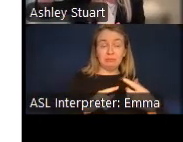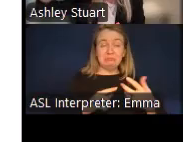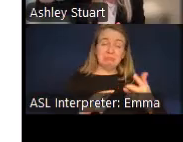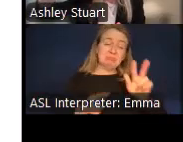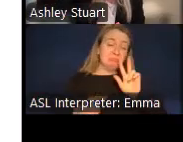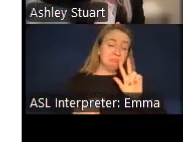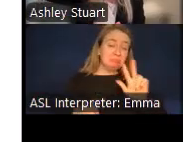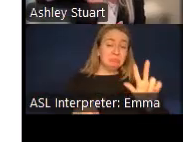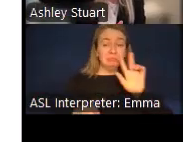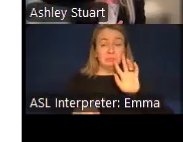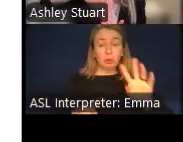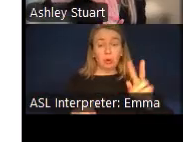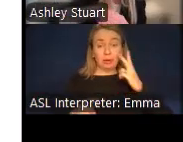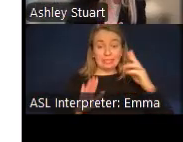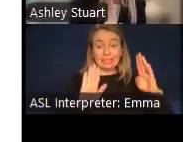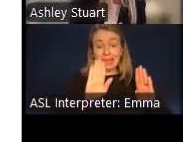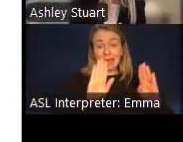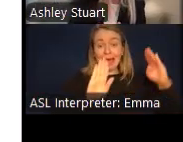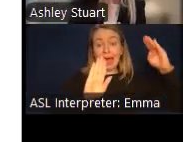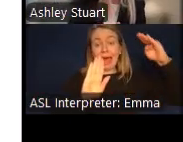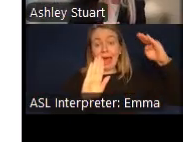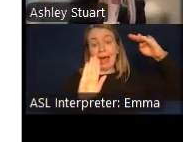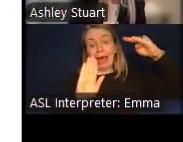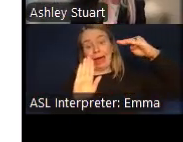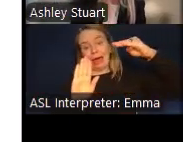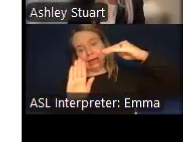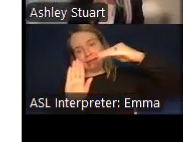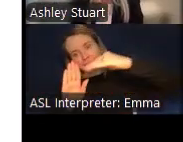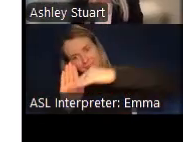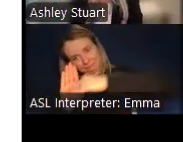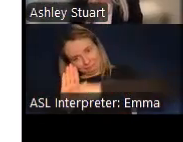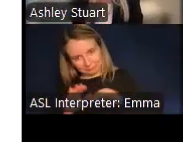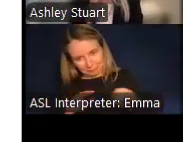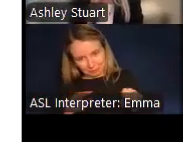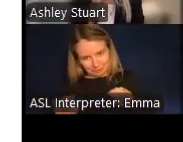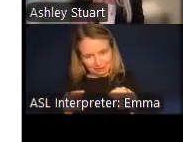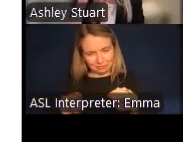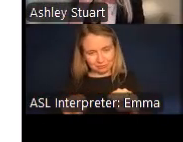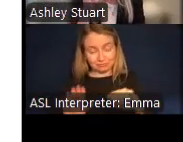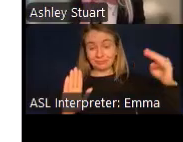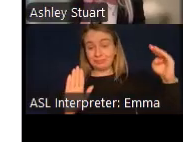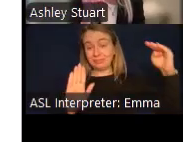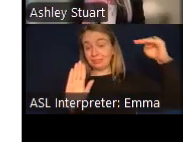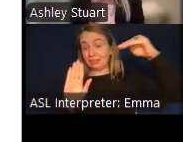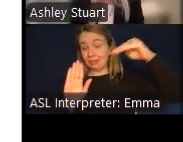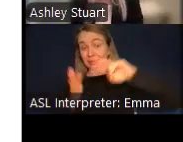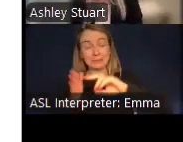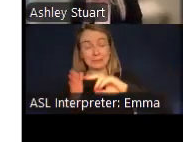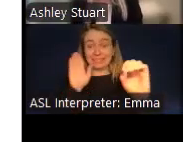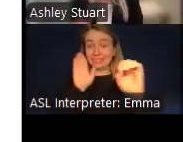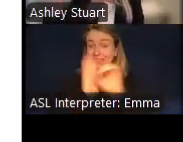years of age, we want to see some sort of decline in the behavior. Decline doesn't mean zero instances of the behavior.